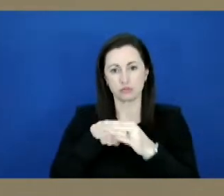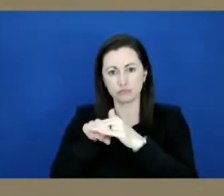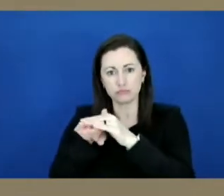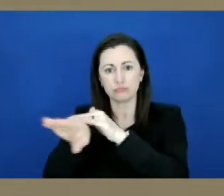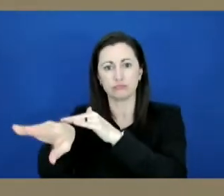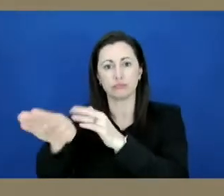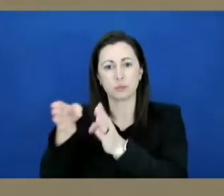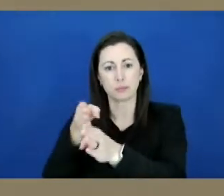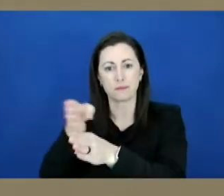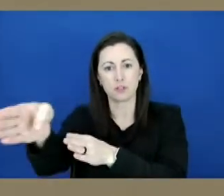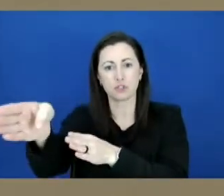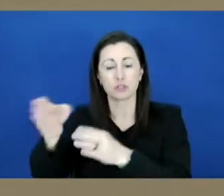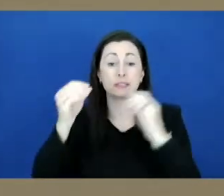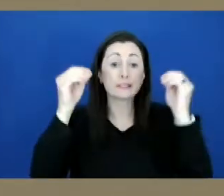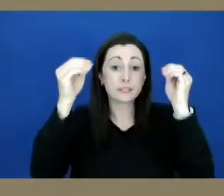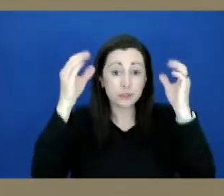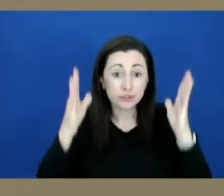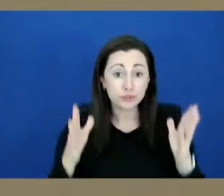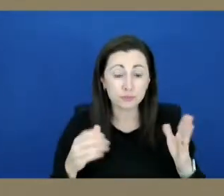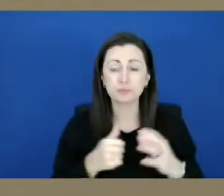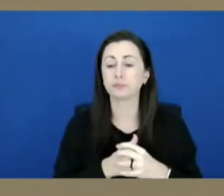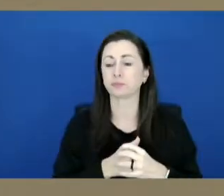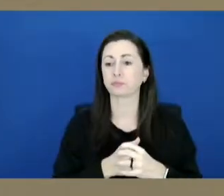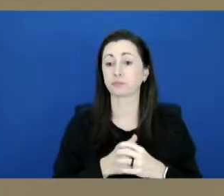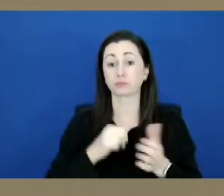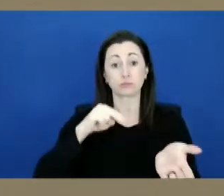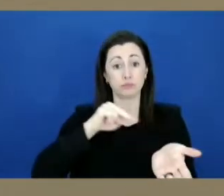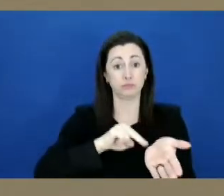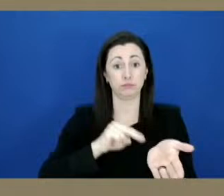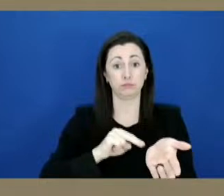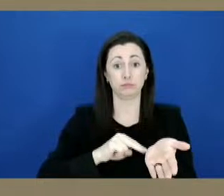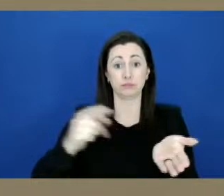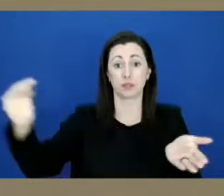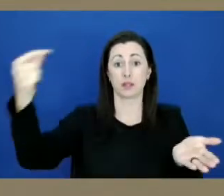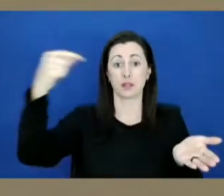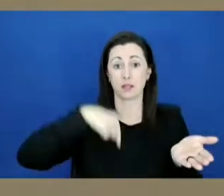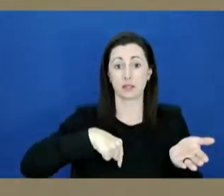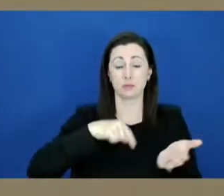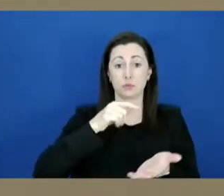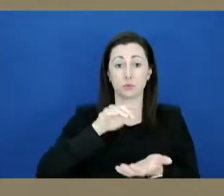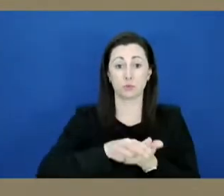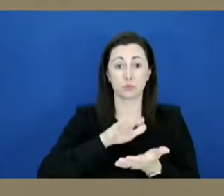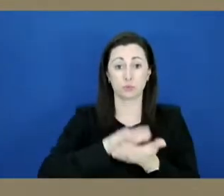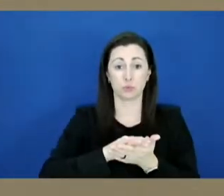TO GO INTO.